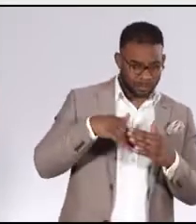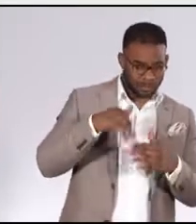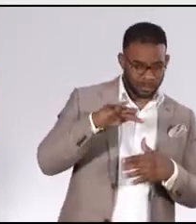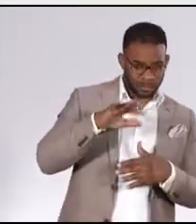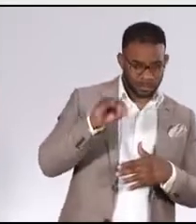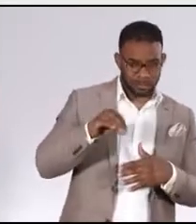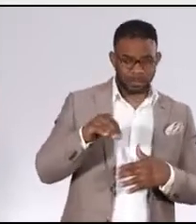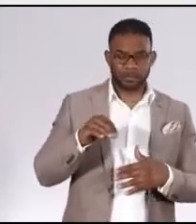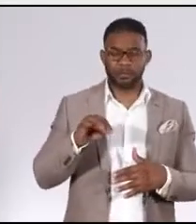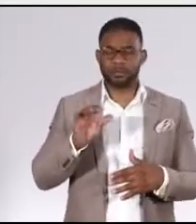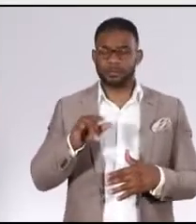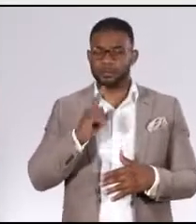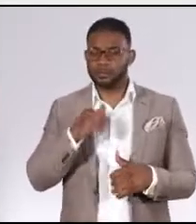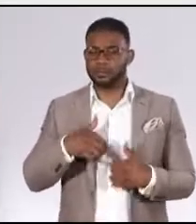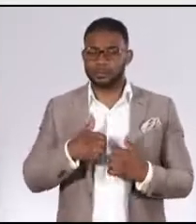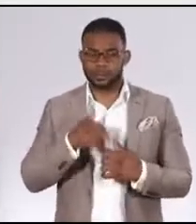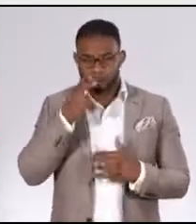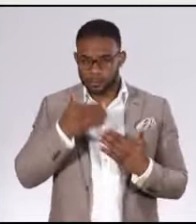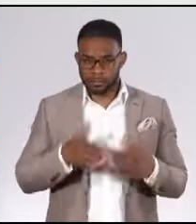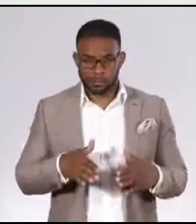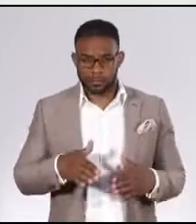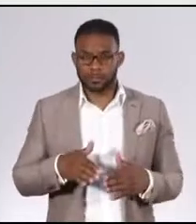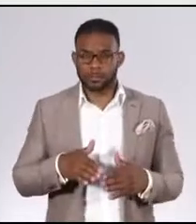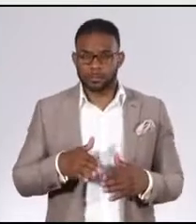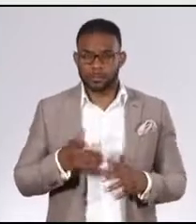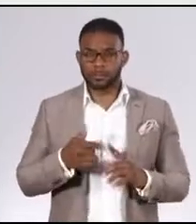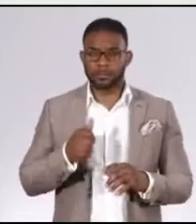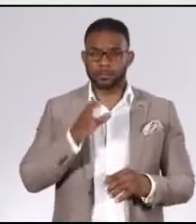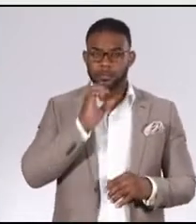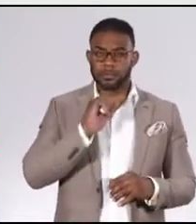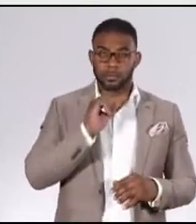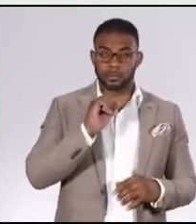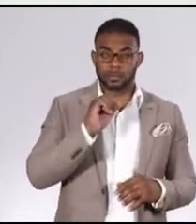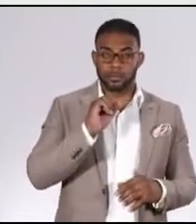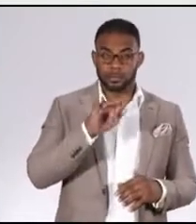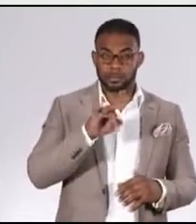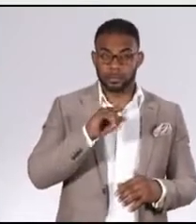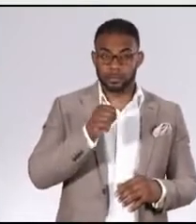that are living with hearing loss uh from aged 18 to 30.